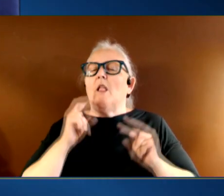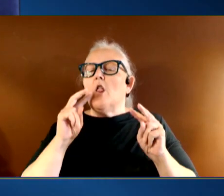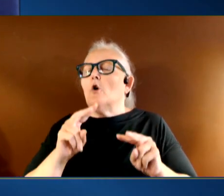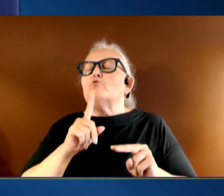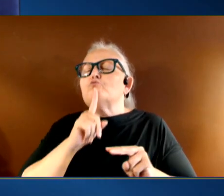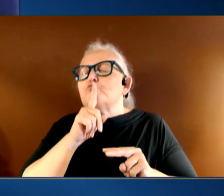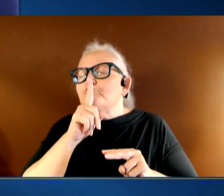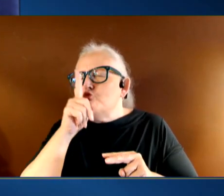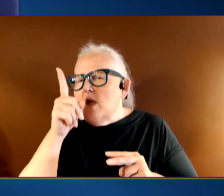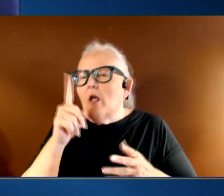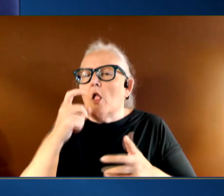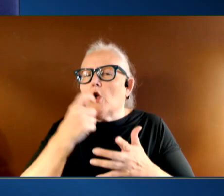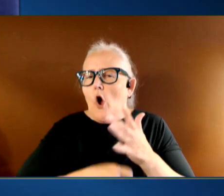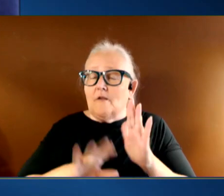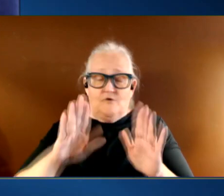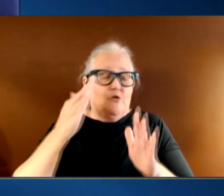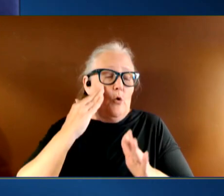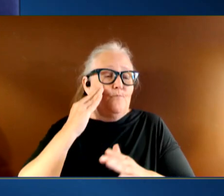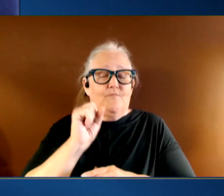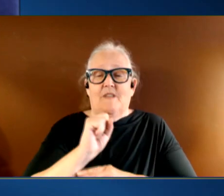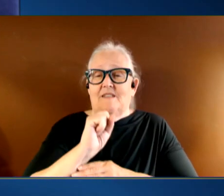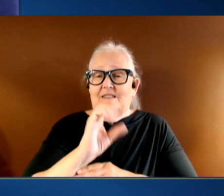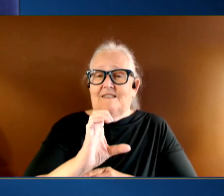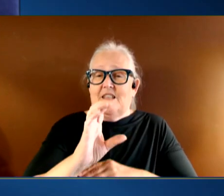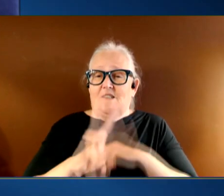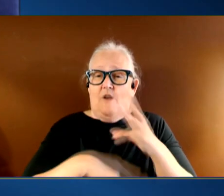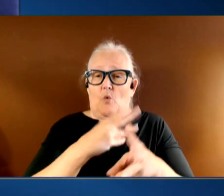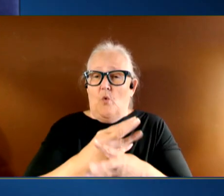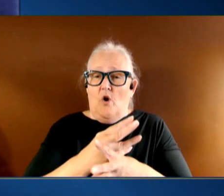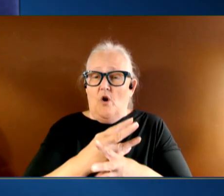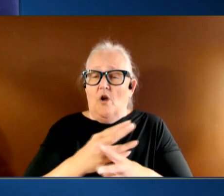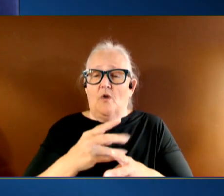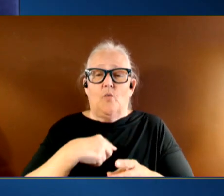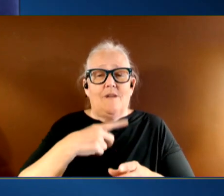the sickle cell space, a lot of what we do is not gather data, because there's not funding. And so,